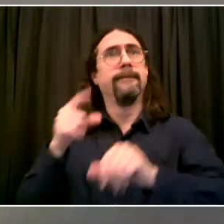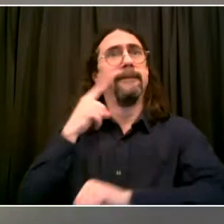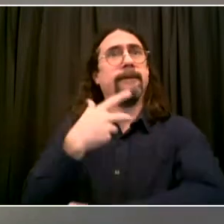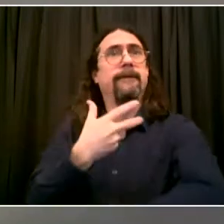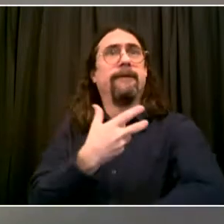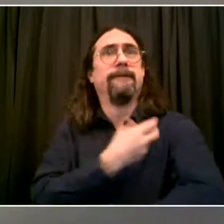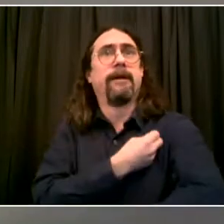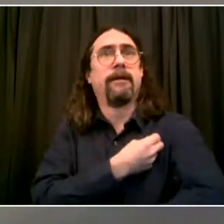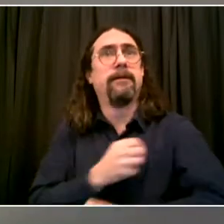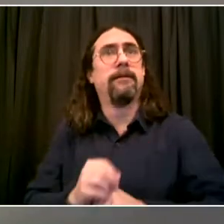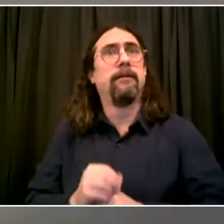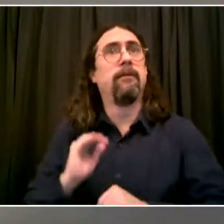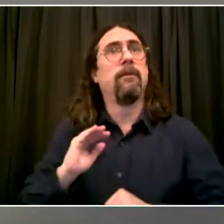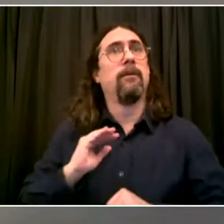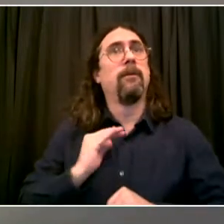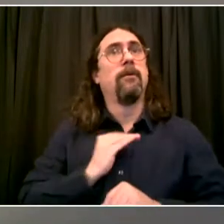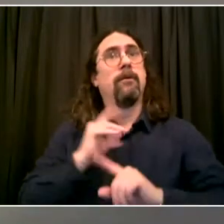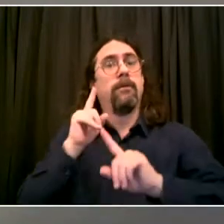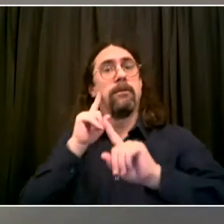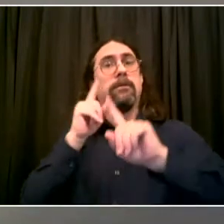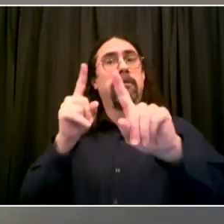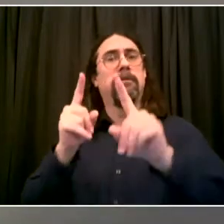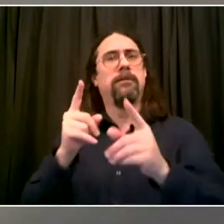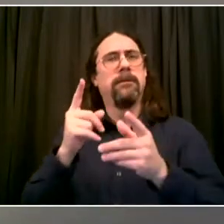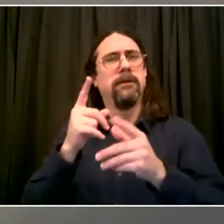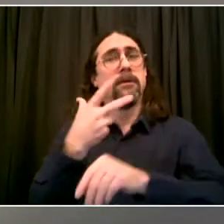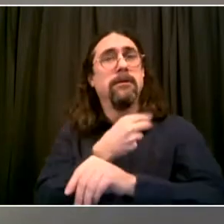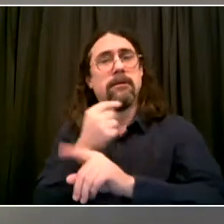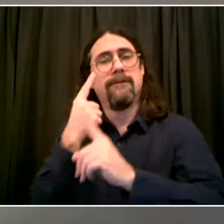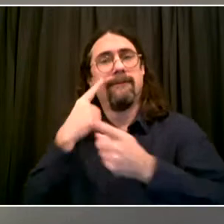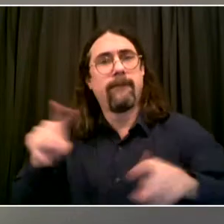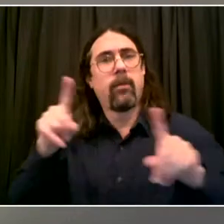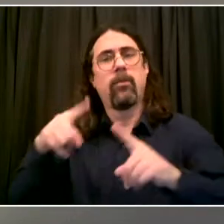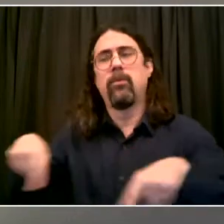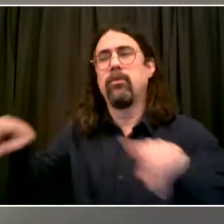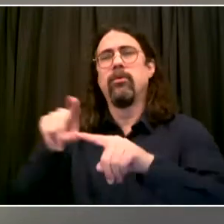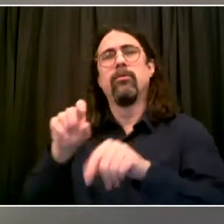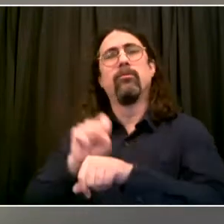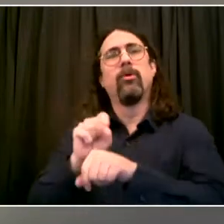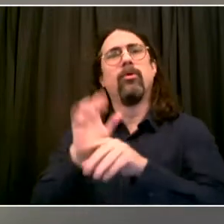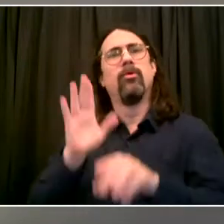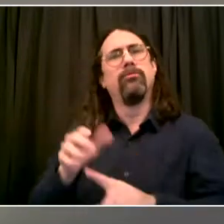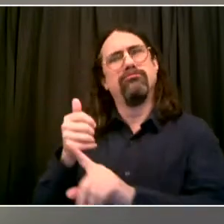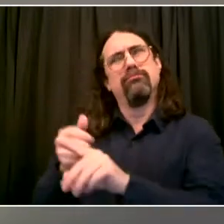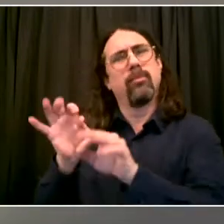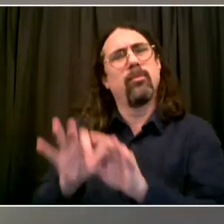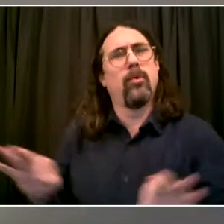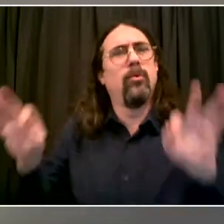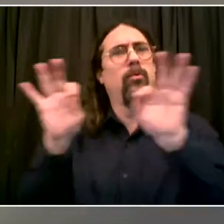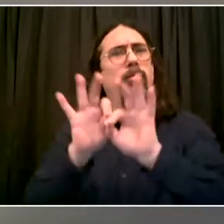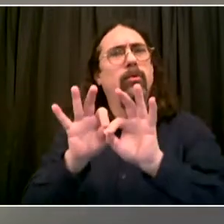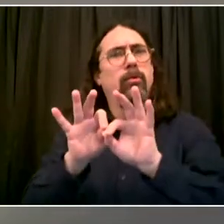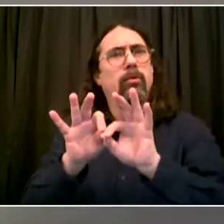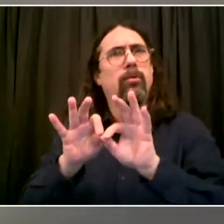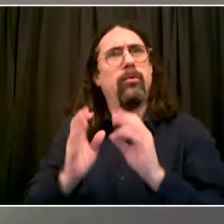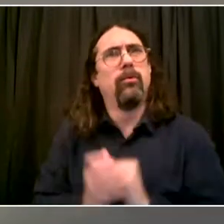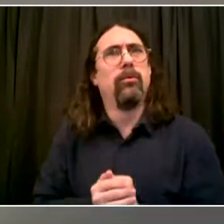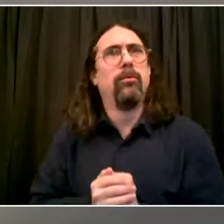FO SETTING UP THESE CENTERS IS TO MAKE SURE THAT WE ARE ABLE TO VACCINATE PPOPELELE O WHARE DOING THESE VITAL SERVICES